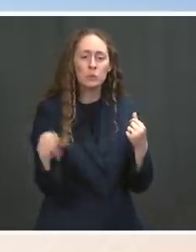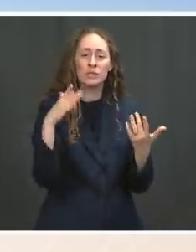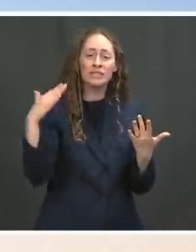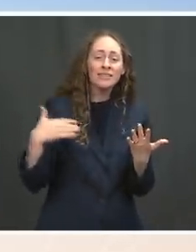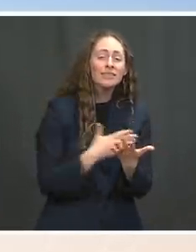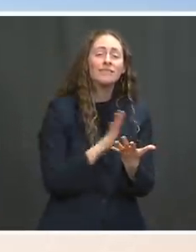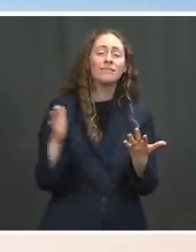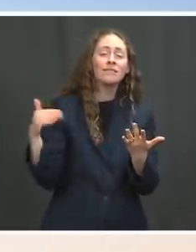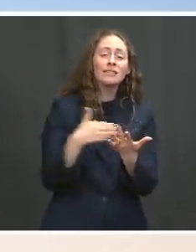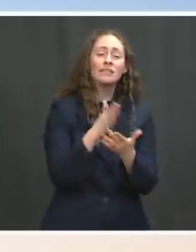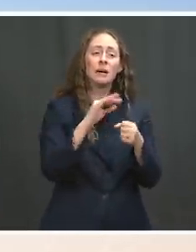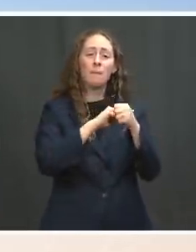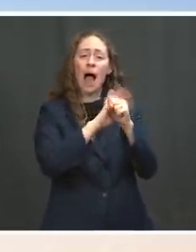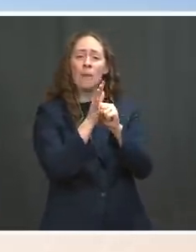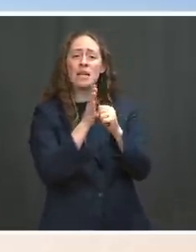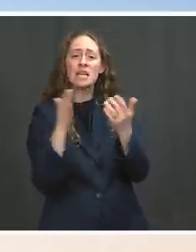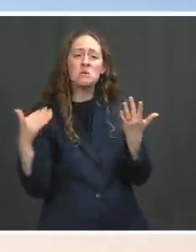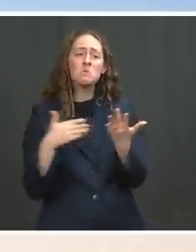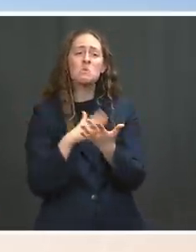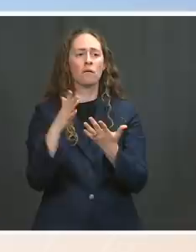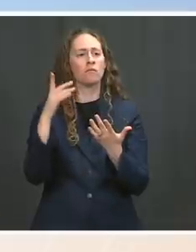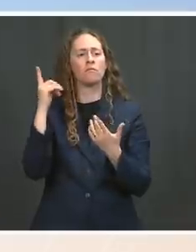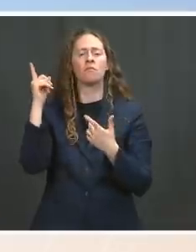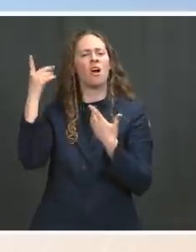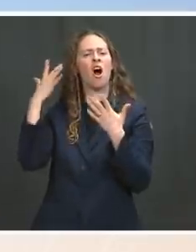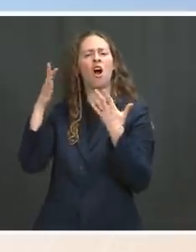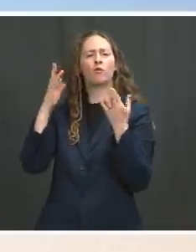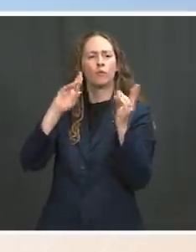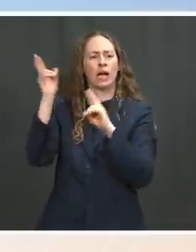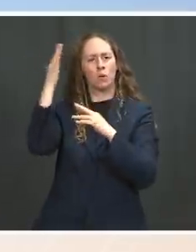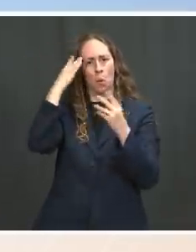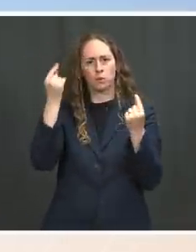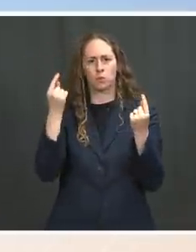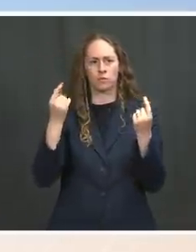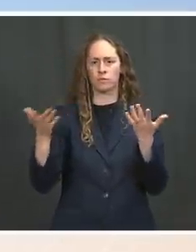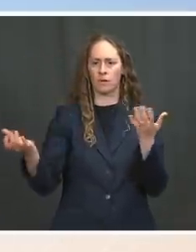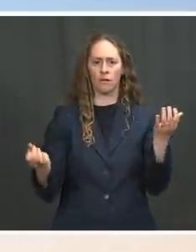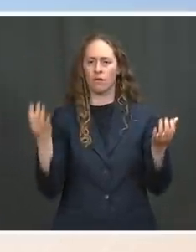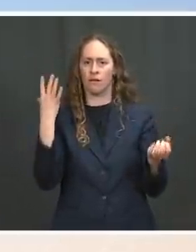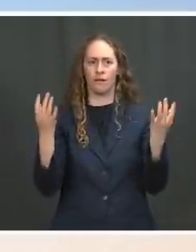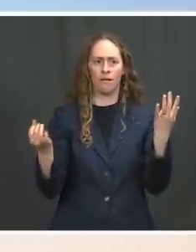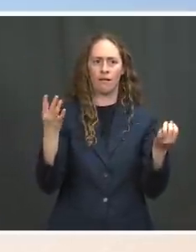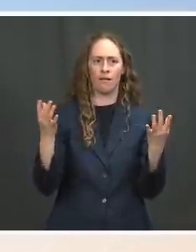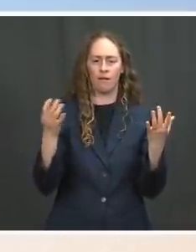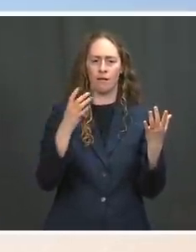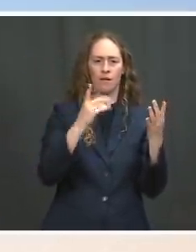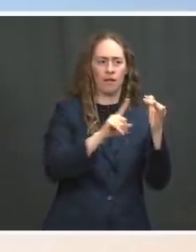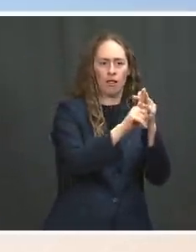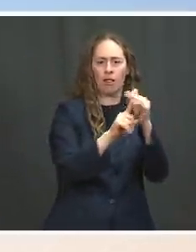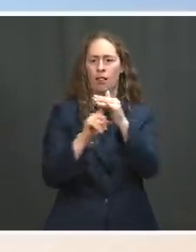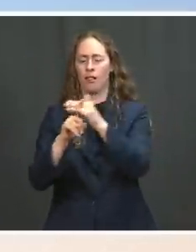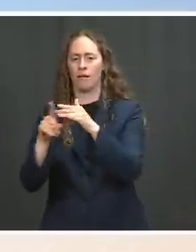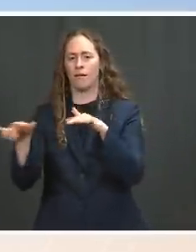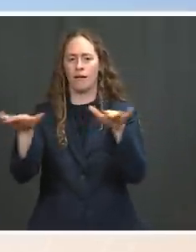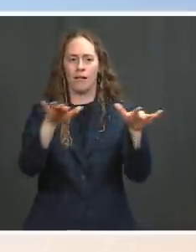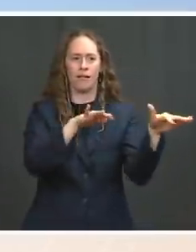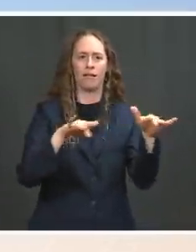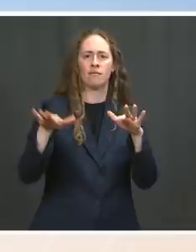multiple crises at one time. And that's exactly what we're doing at this moment. Go ahead, Courtney.